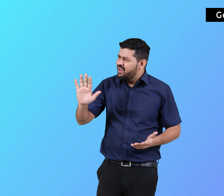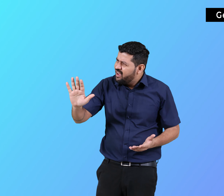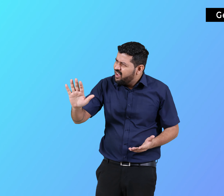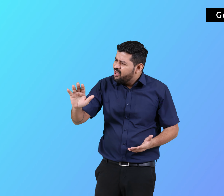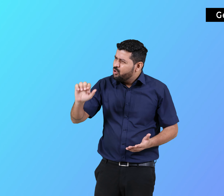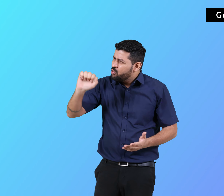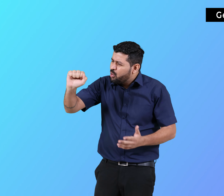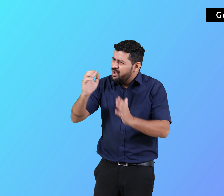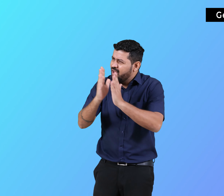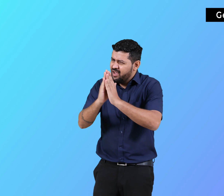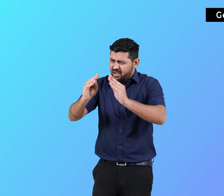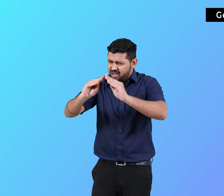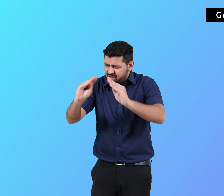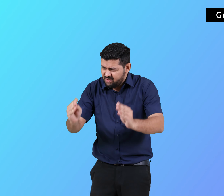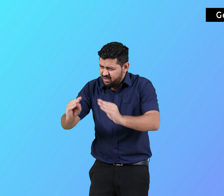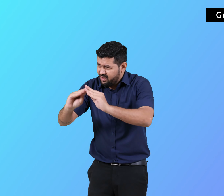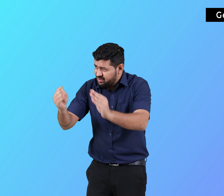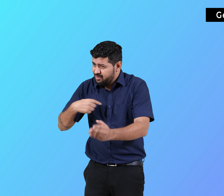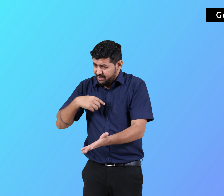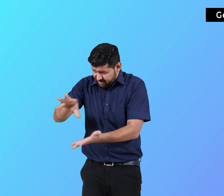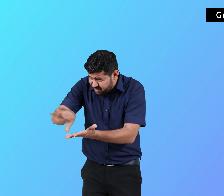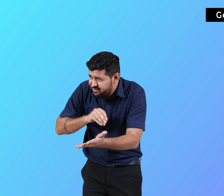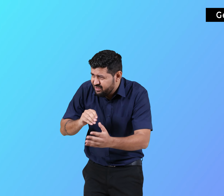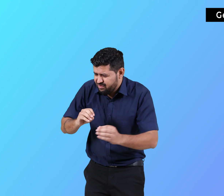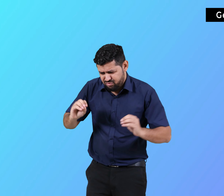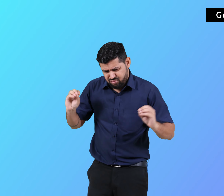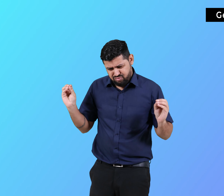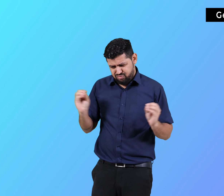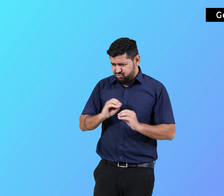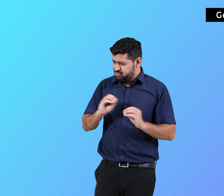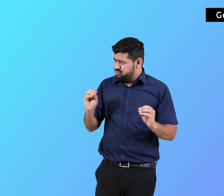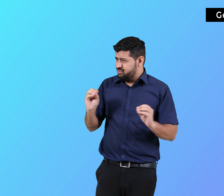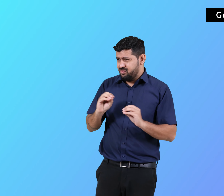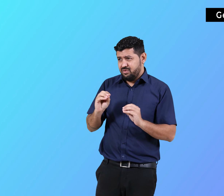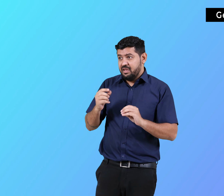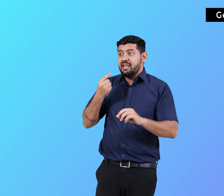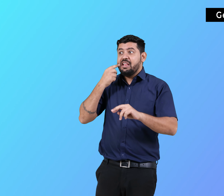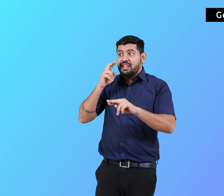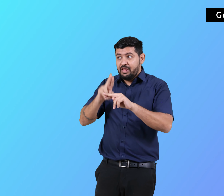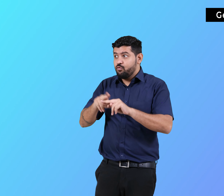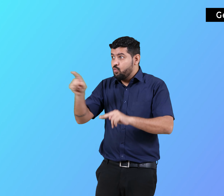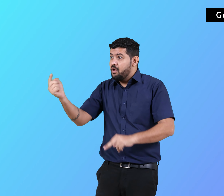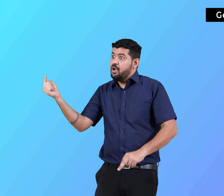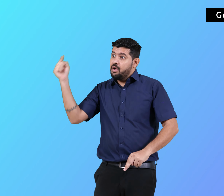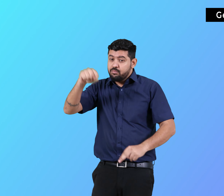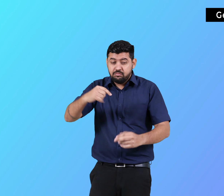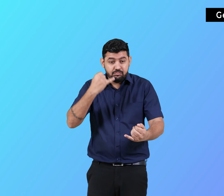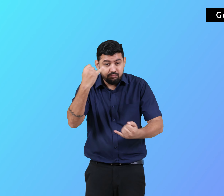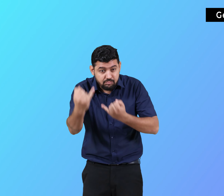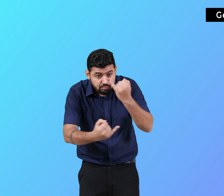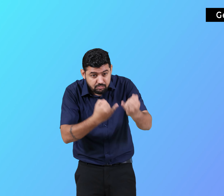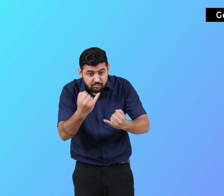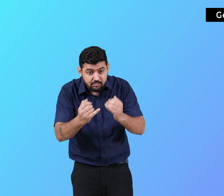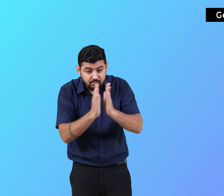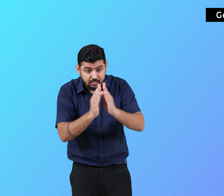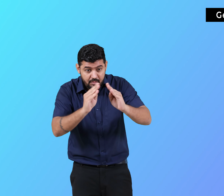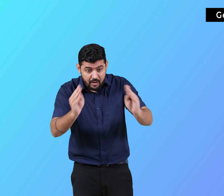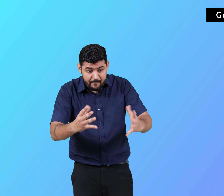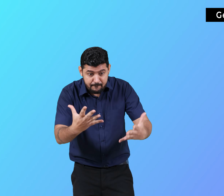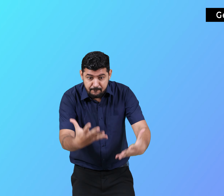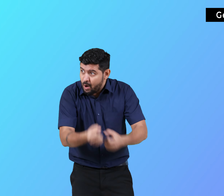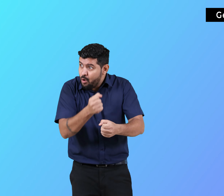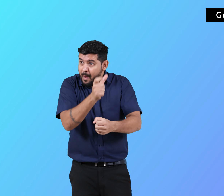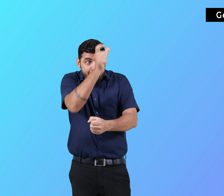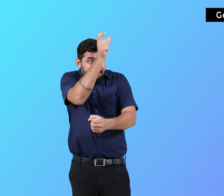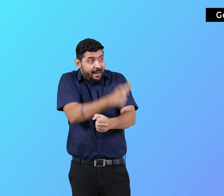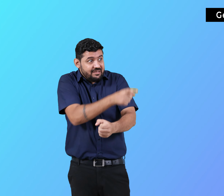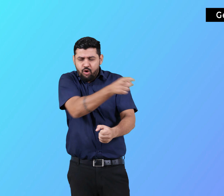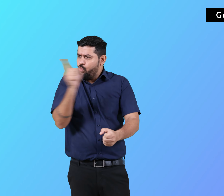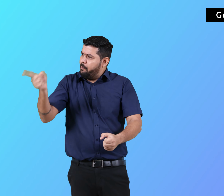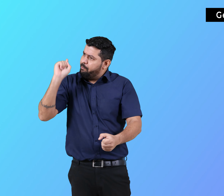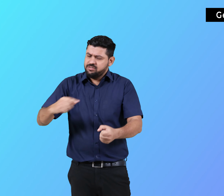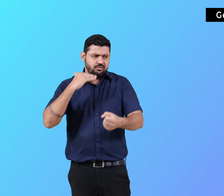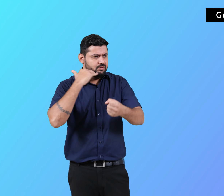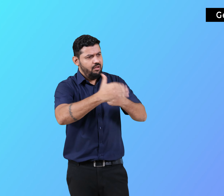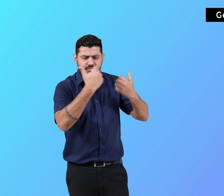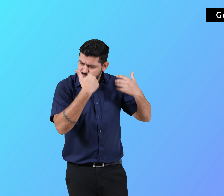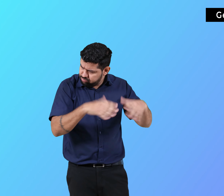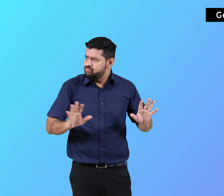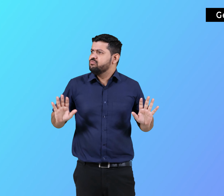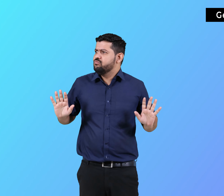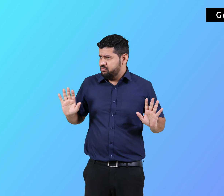But I did not steal your idols. If you find anyone here with me who has taken those idols, they will be killed.